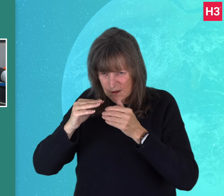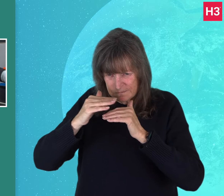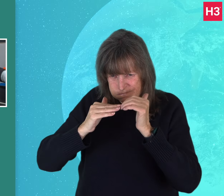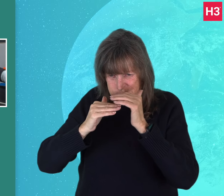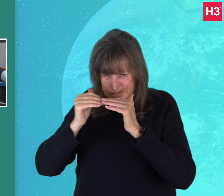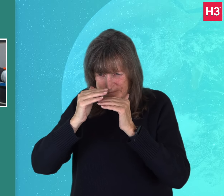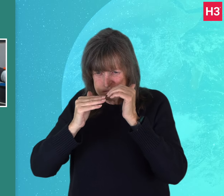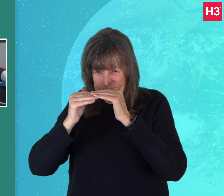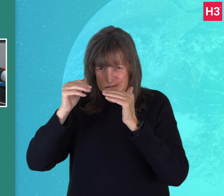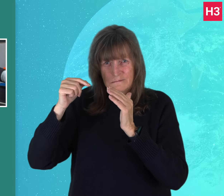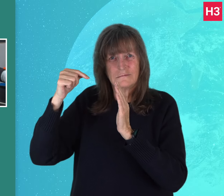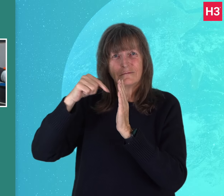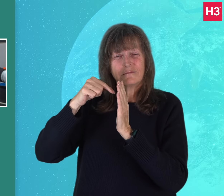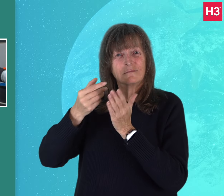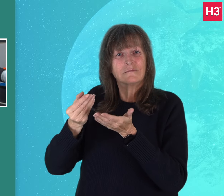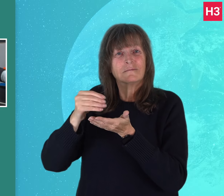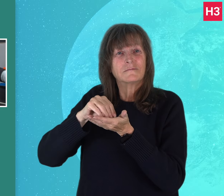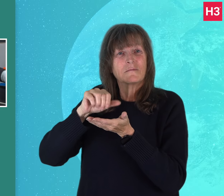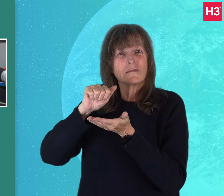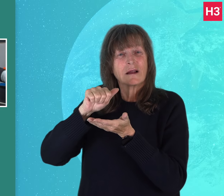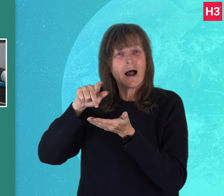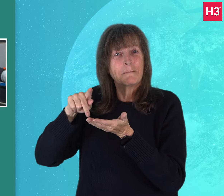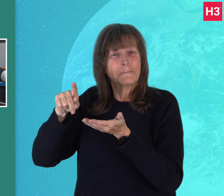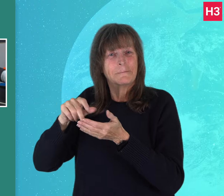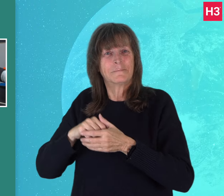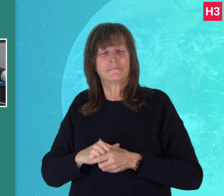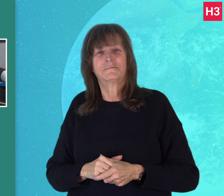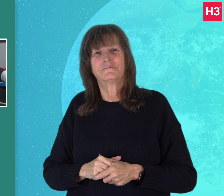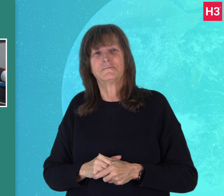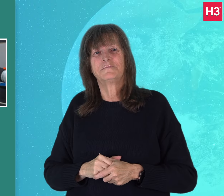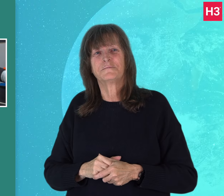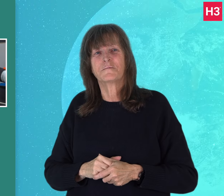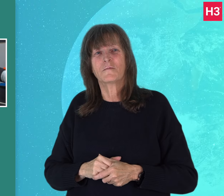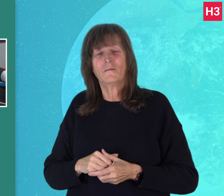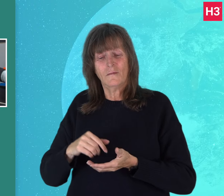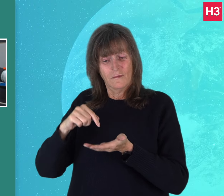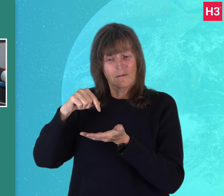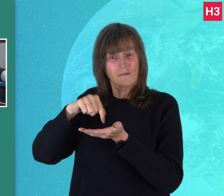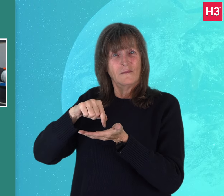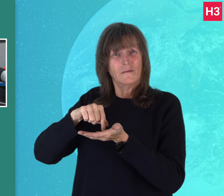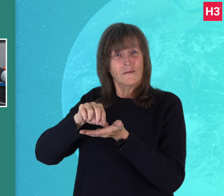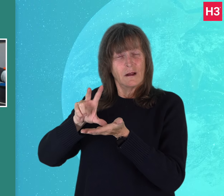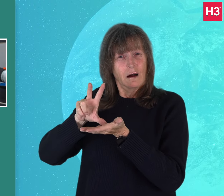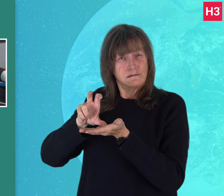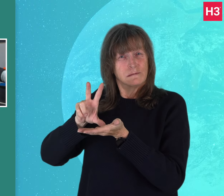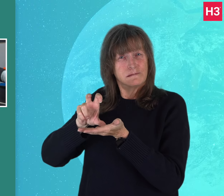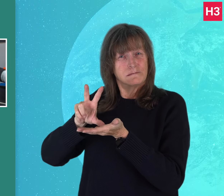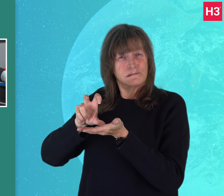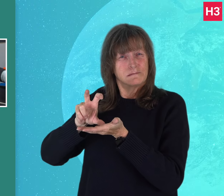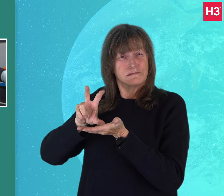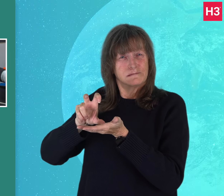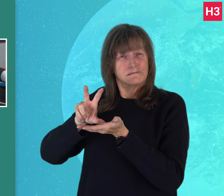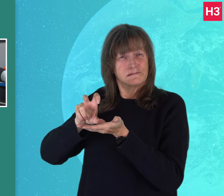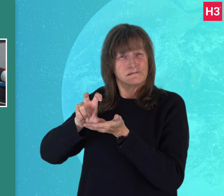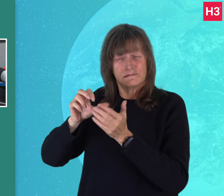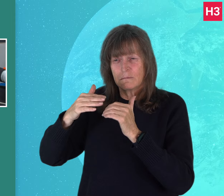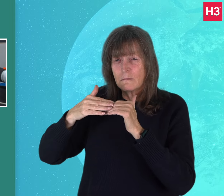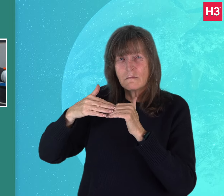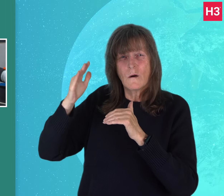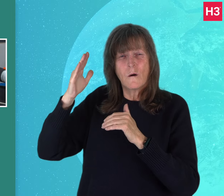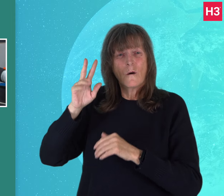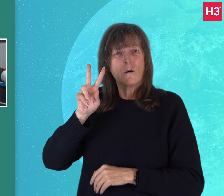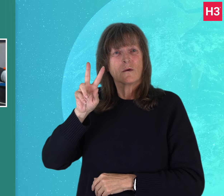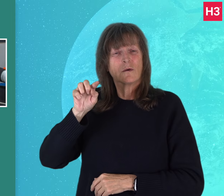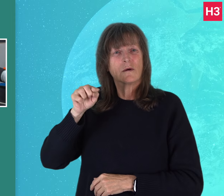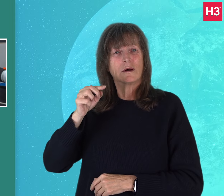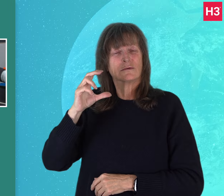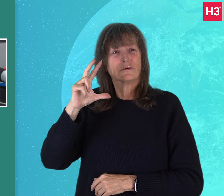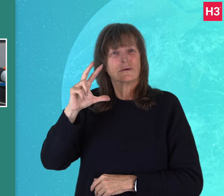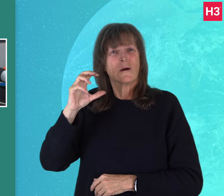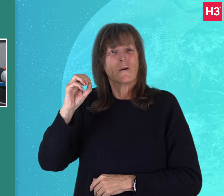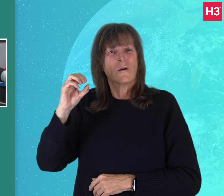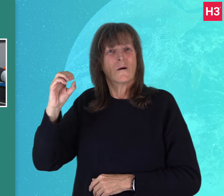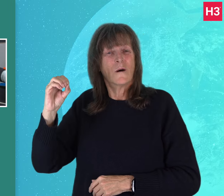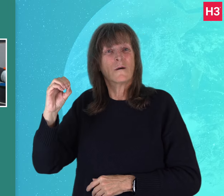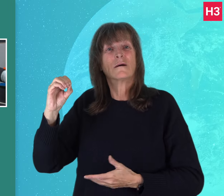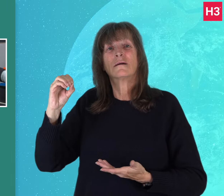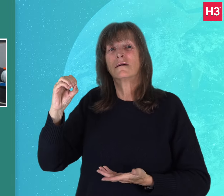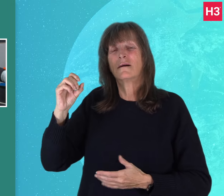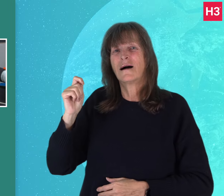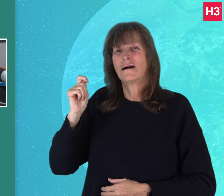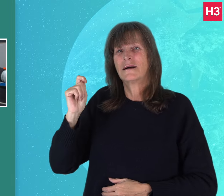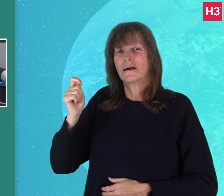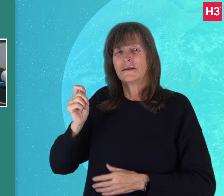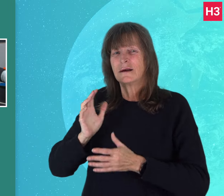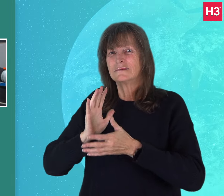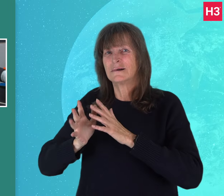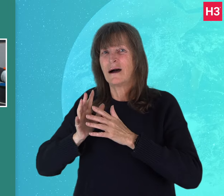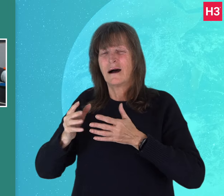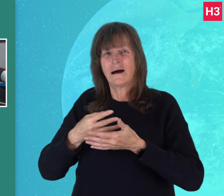Hard-of-Hearing Kenyans to build the app. They recorded